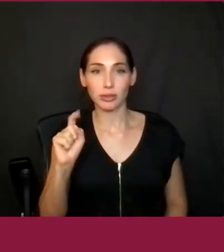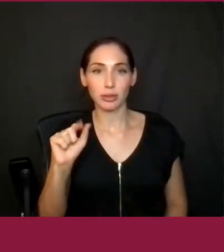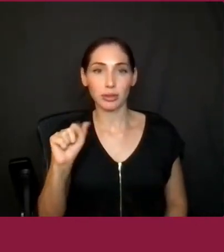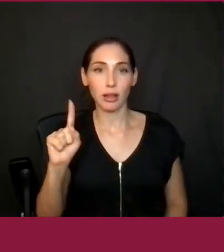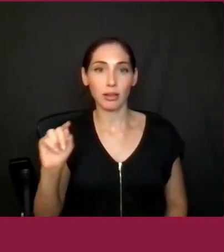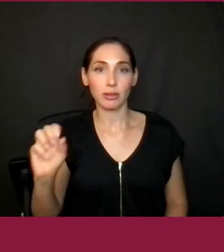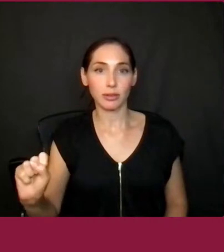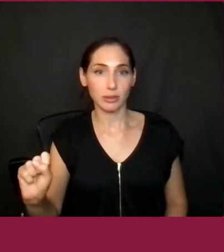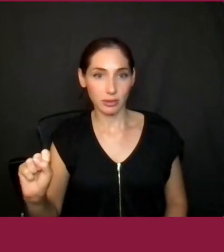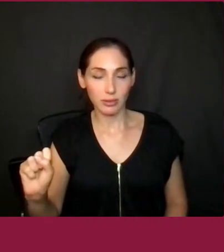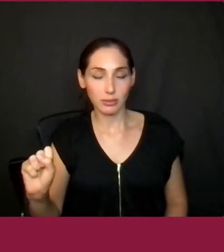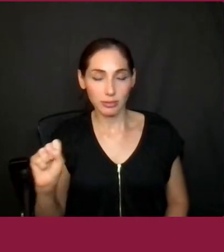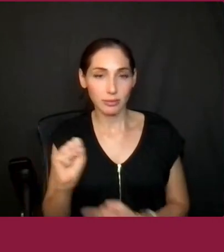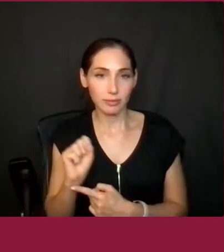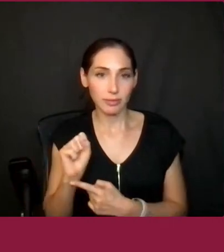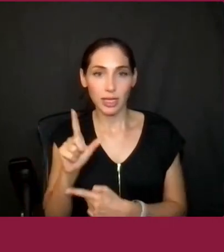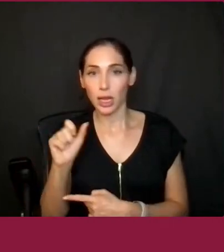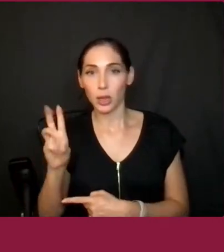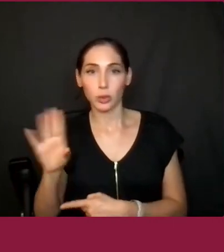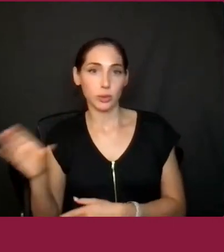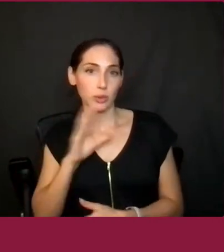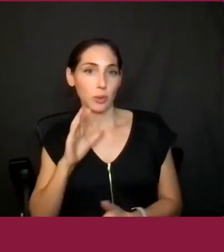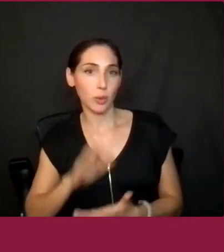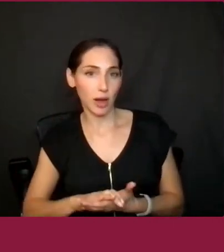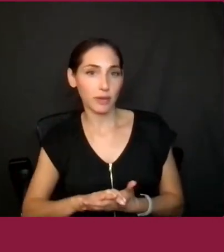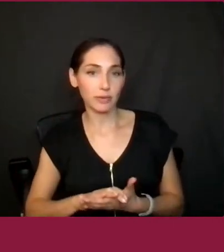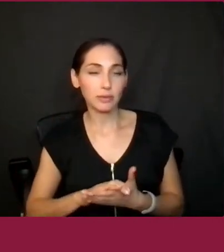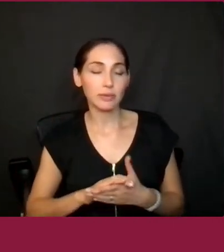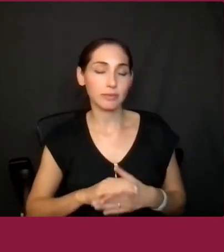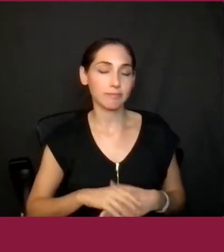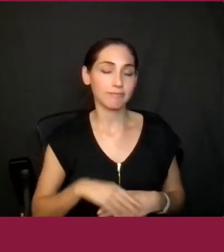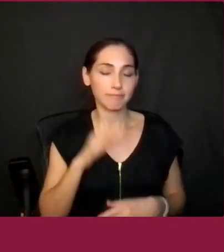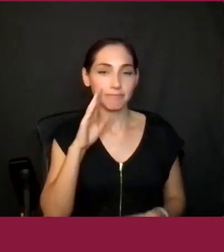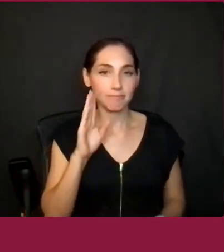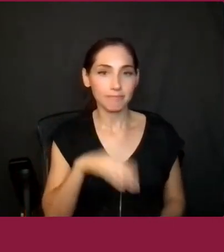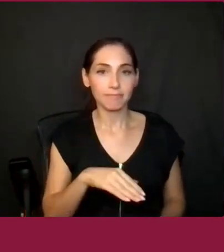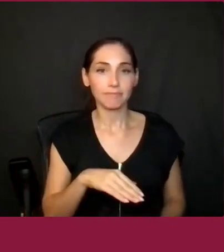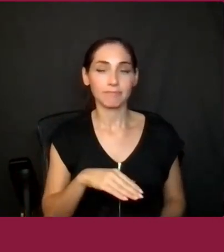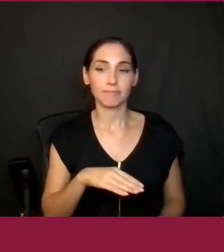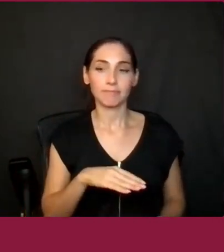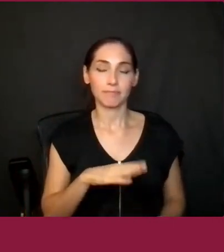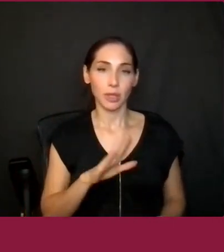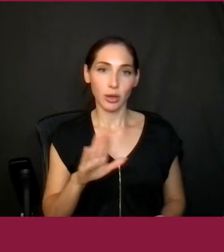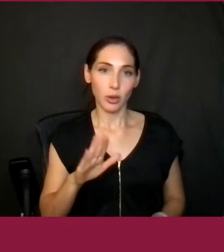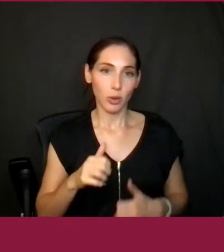Um, I am certain that a, a lifetime of love will be missed,